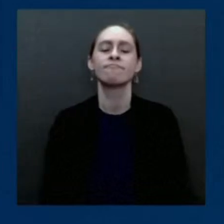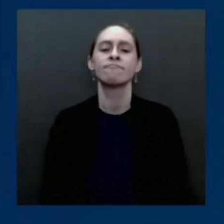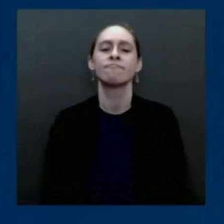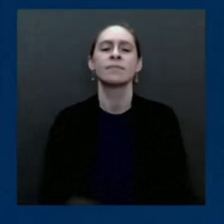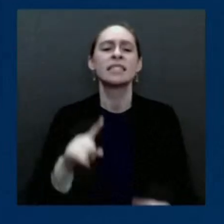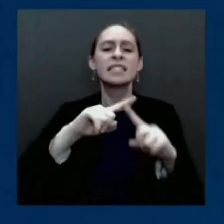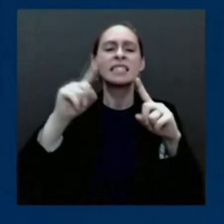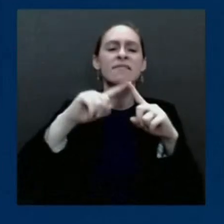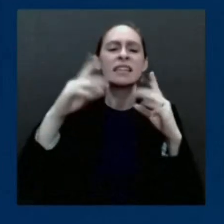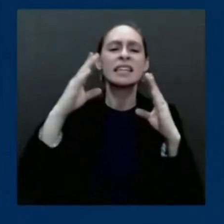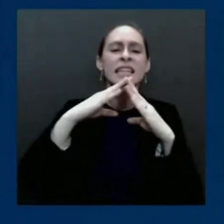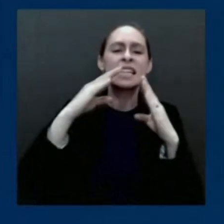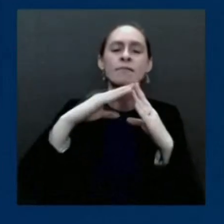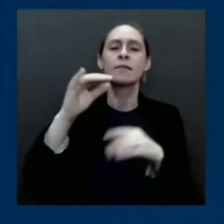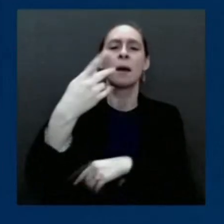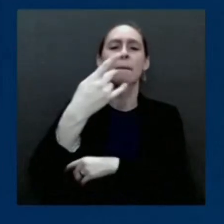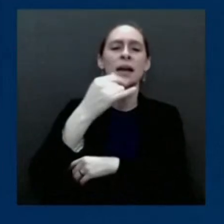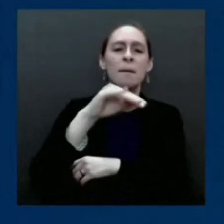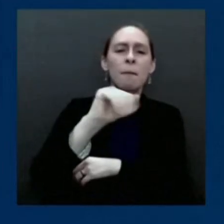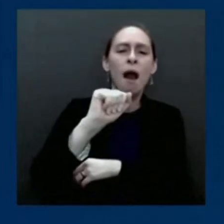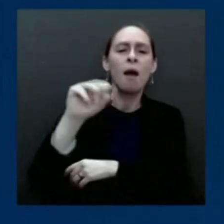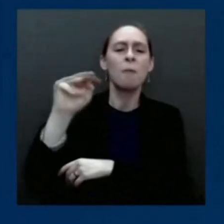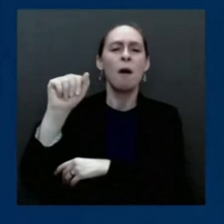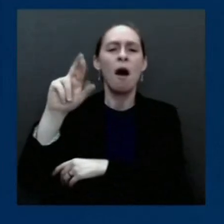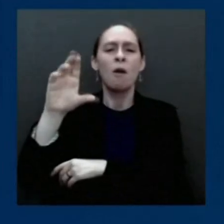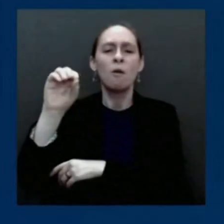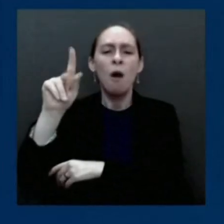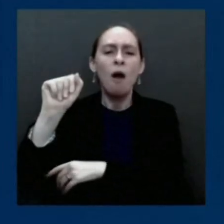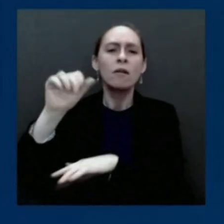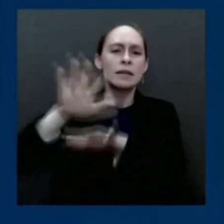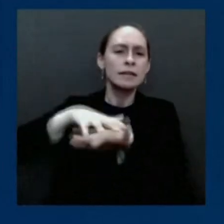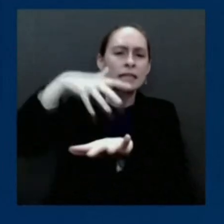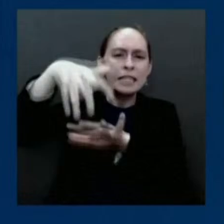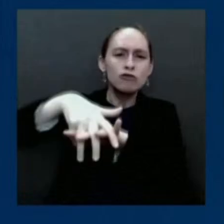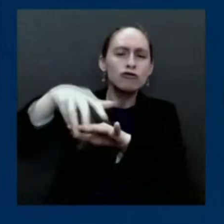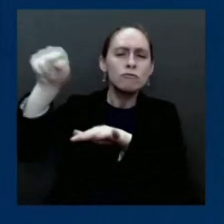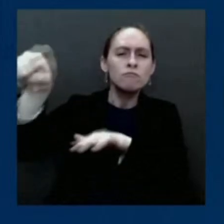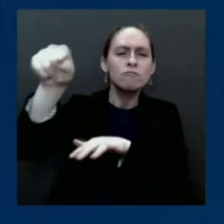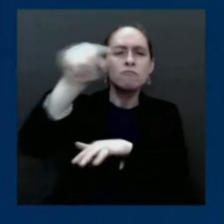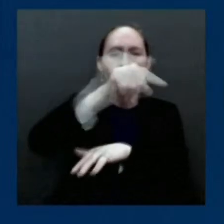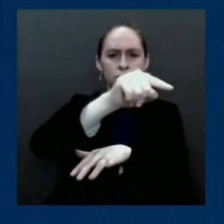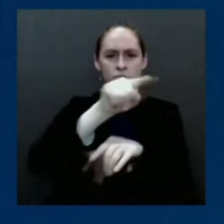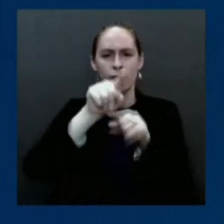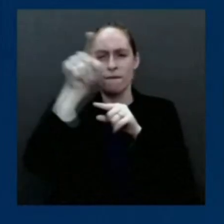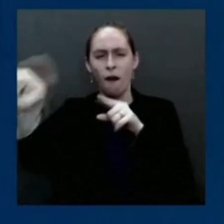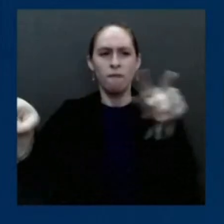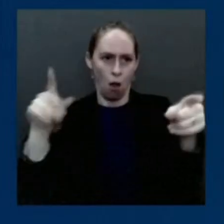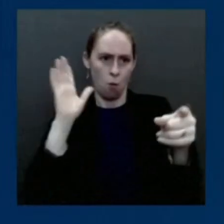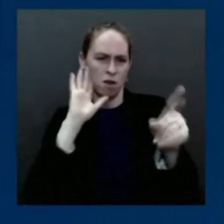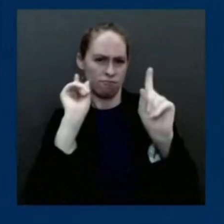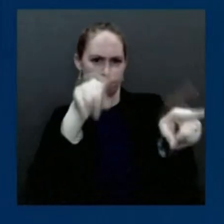MAYOR COPA AS WELL AS IN TRIABLE COMMUNITIES.